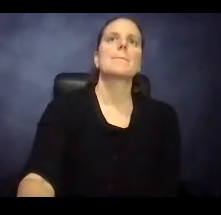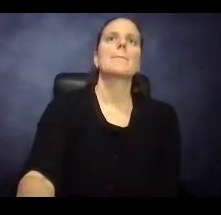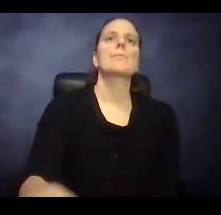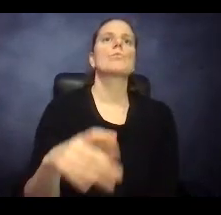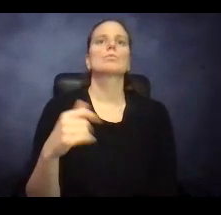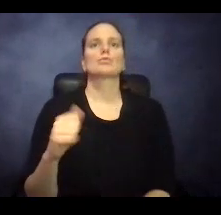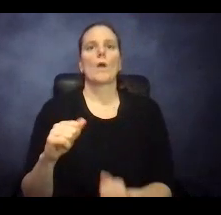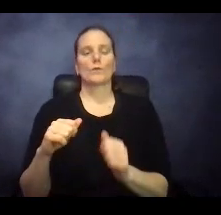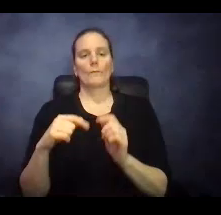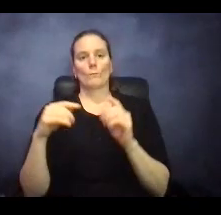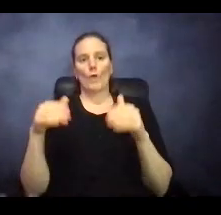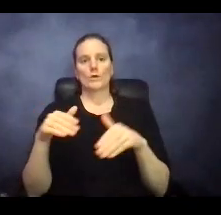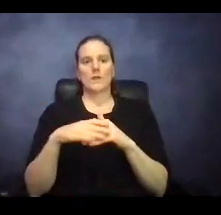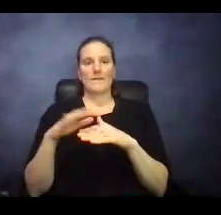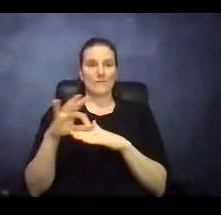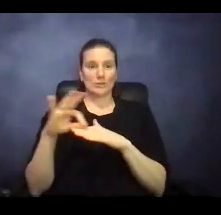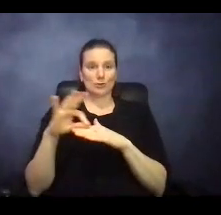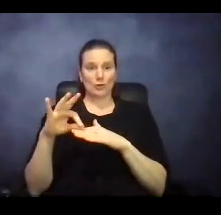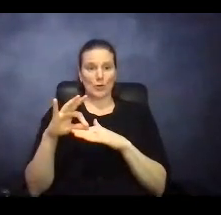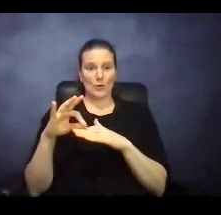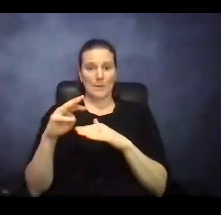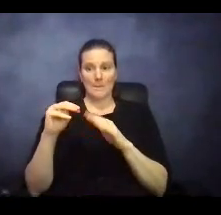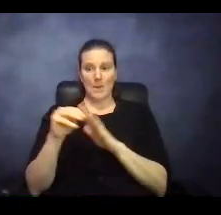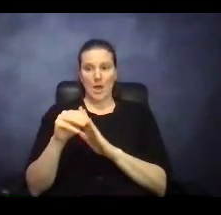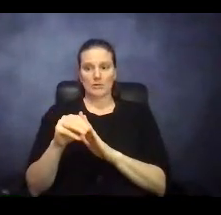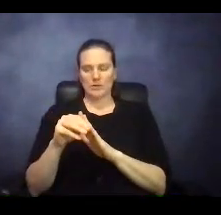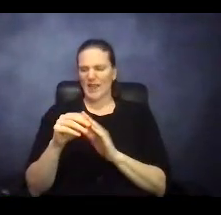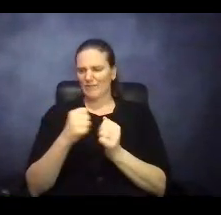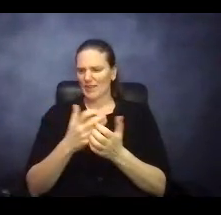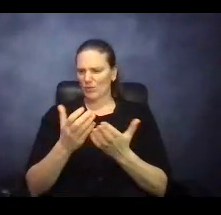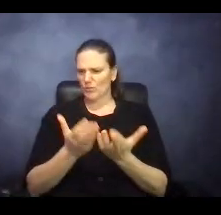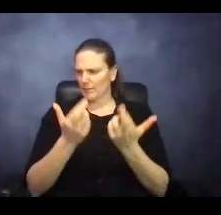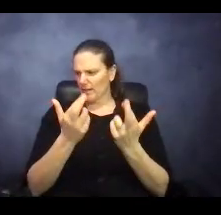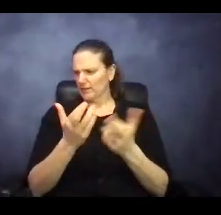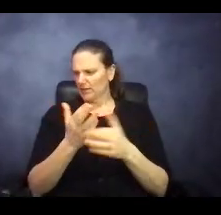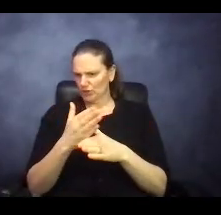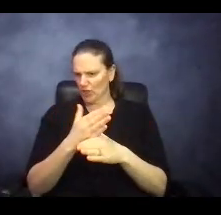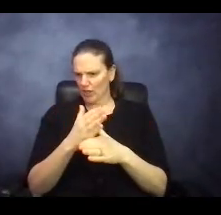And so everything that we recommend, everything that we share is all evidence-based.